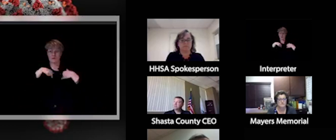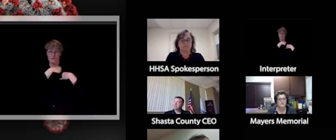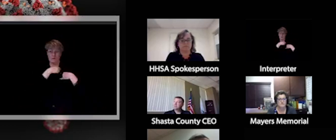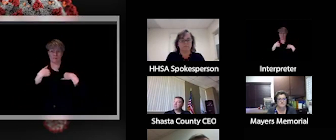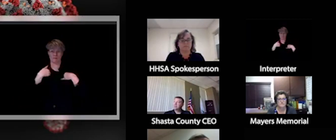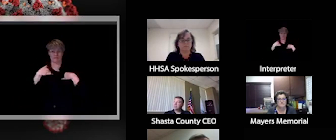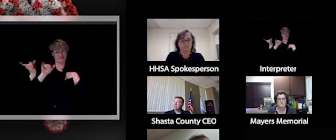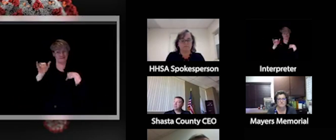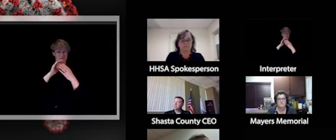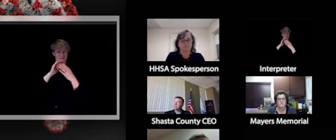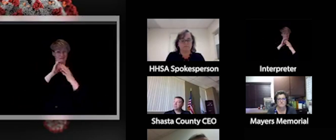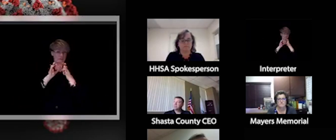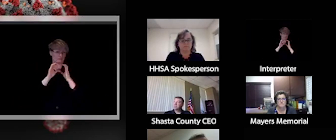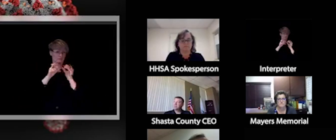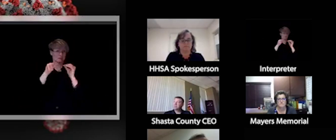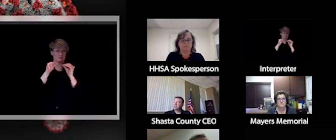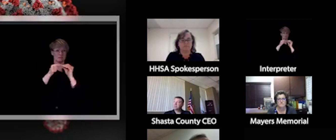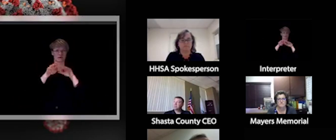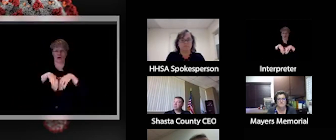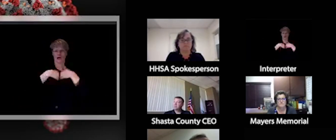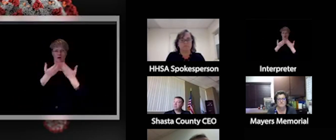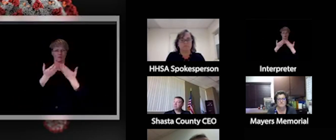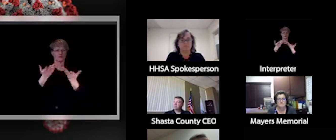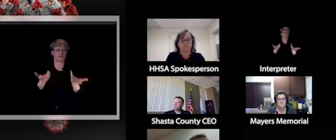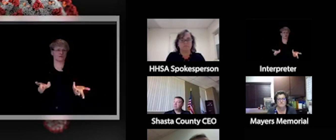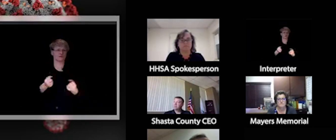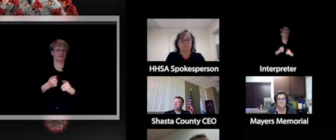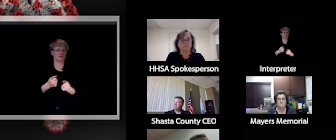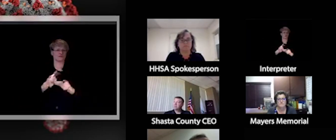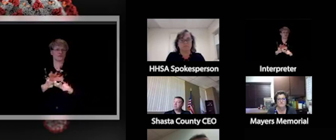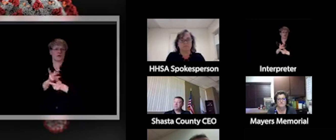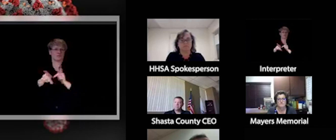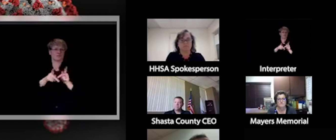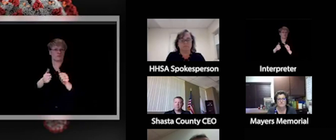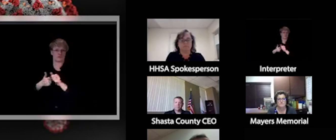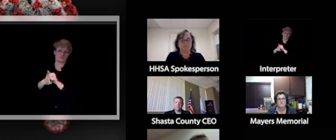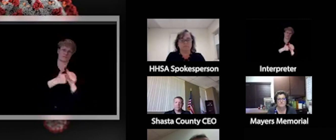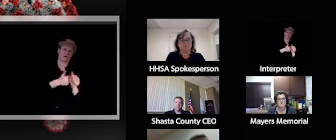you guys share anything about what they’ve said?